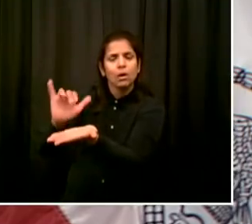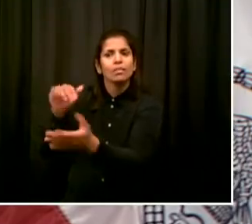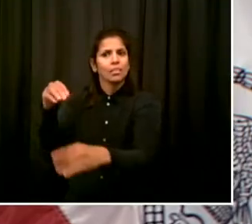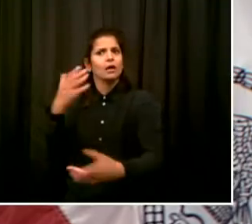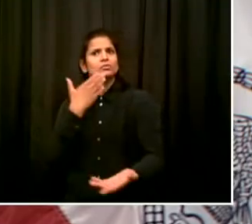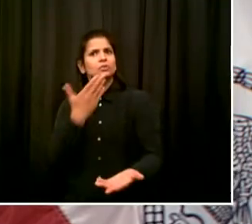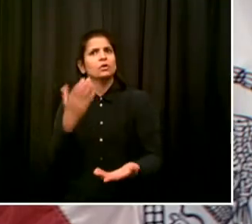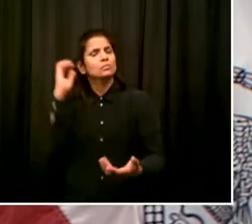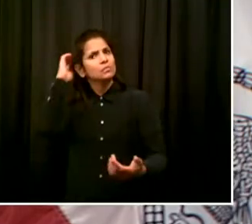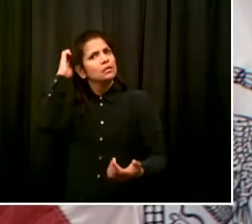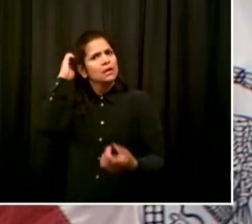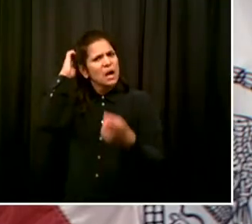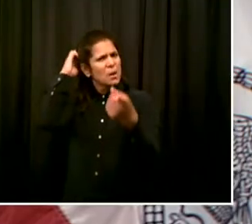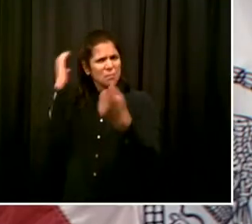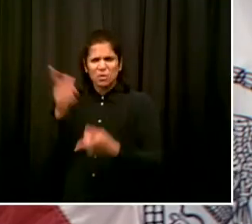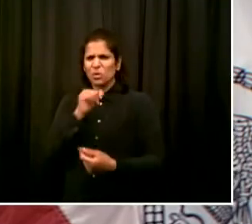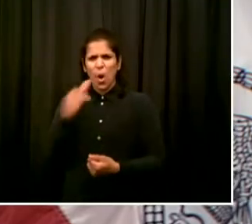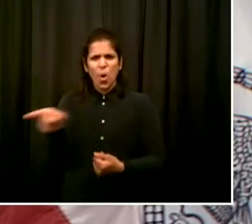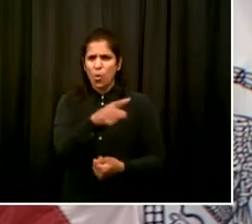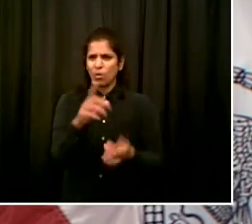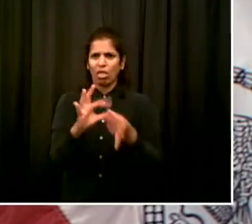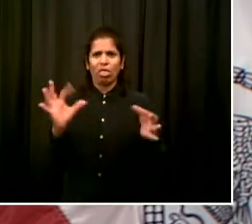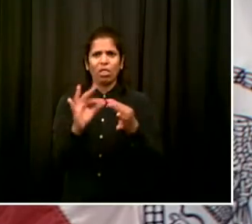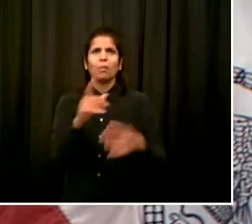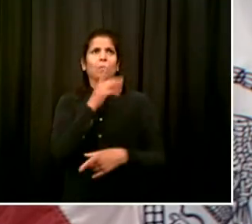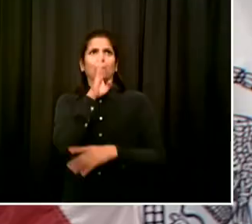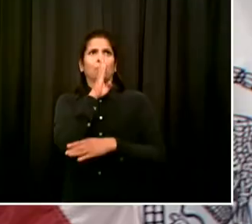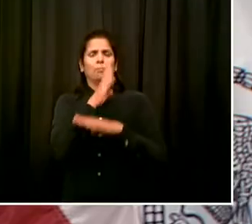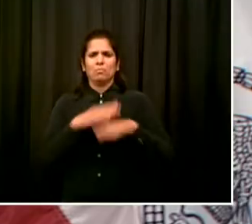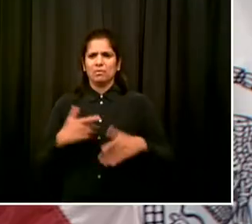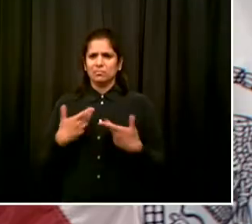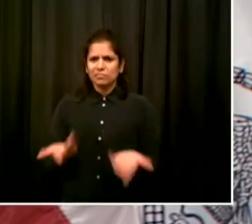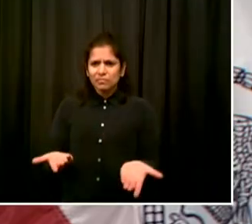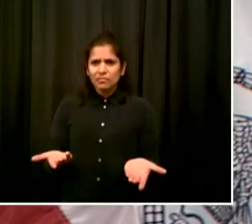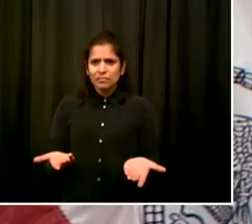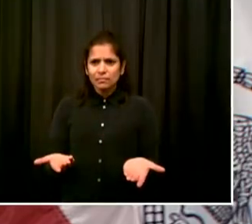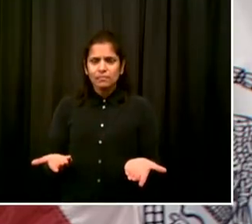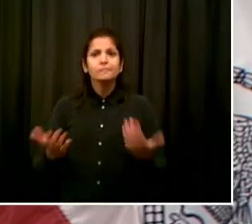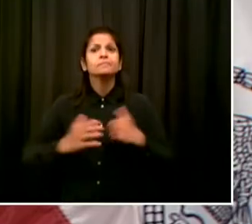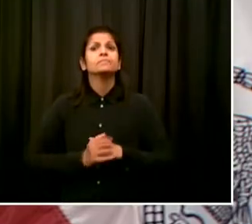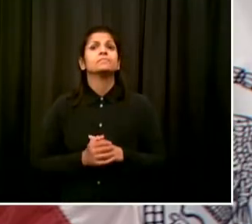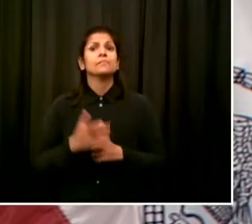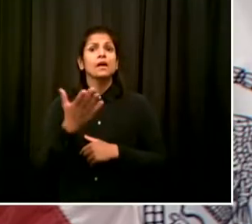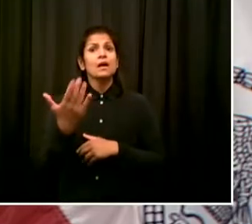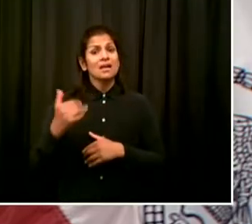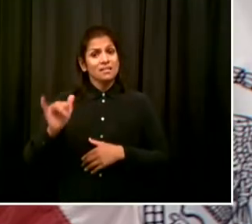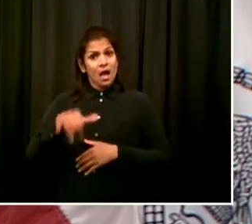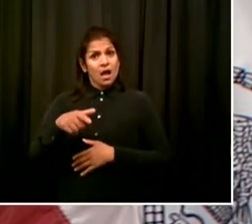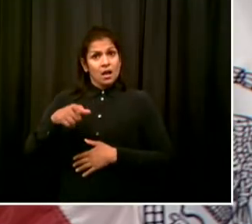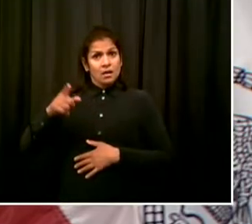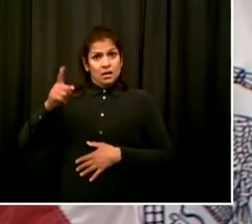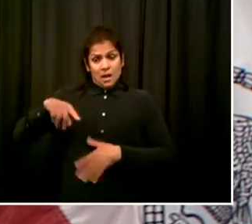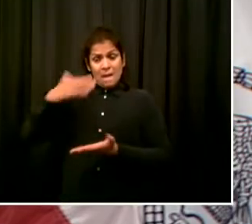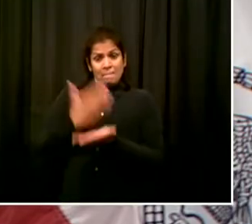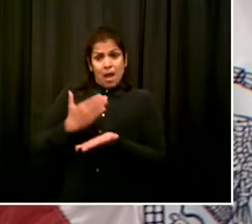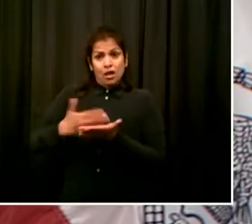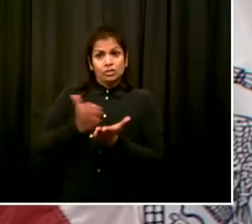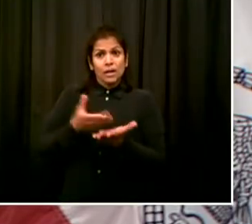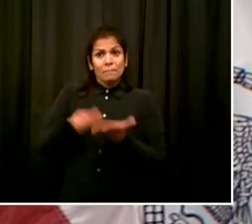SOME OF THEM E AR BY SHIFTING RESPONSIBILITY AND RESOURCES TO NOATHER TYPE OF WORK AND MSOE ARE STRAIGHT UP